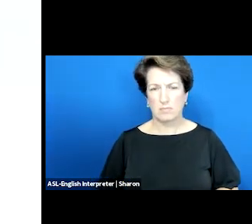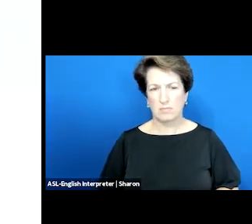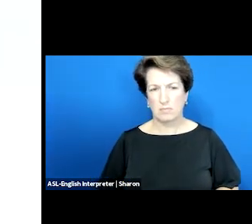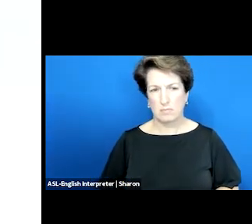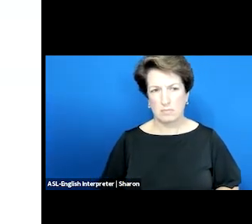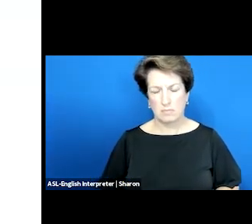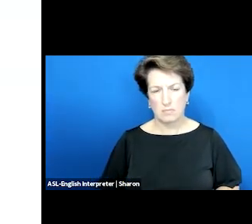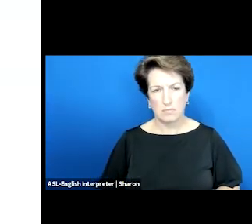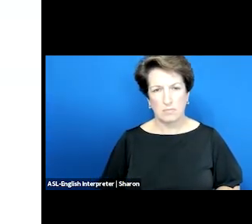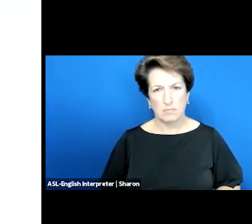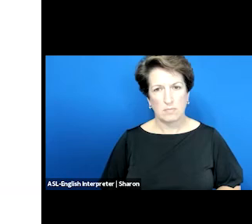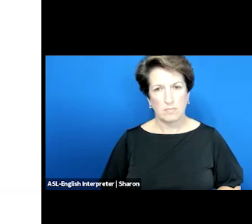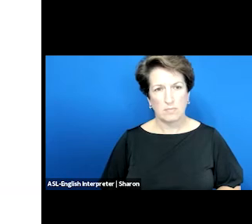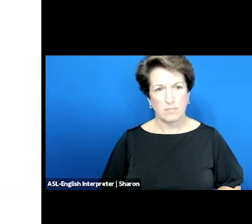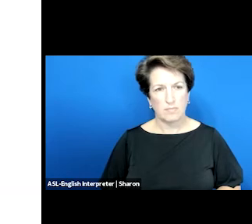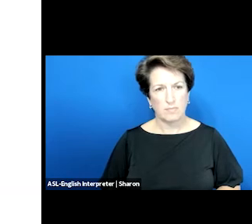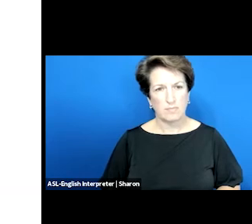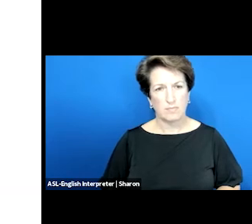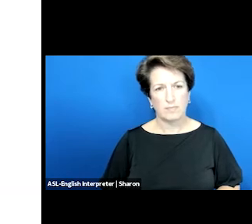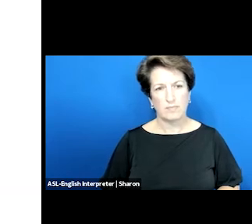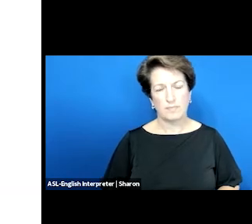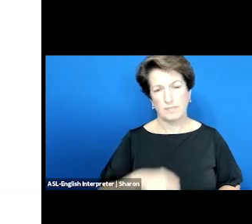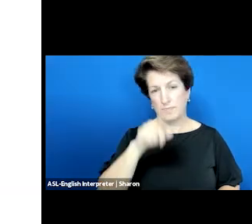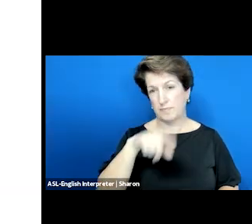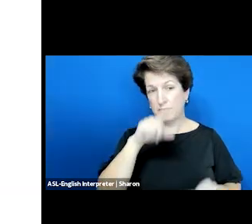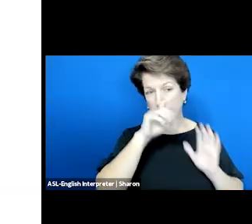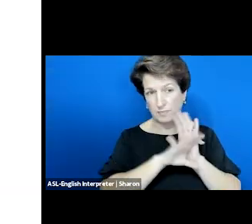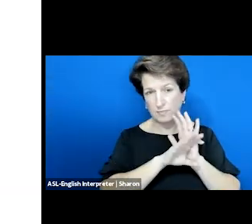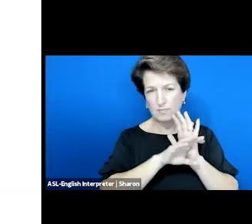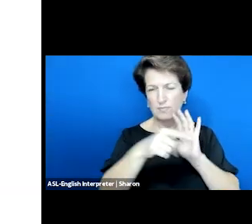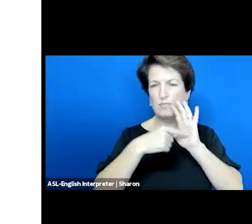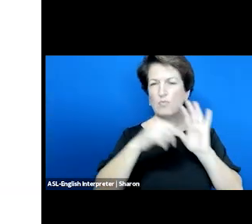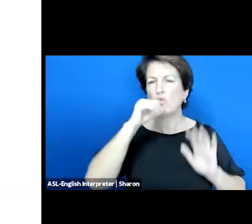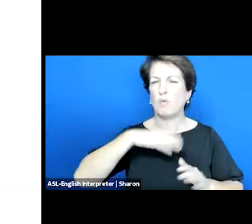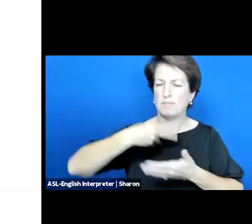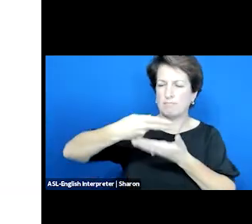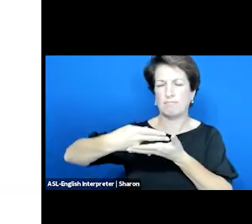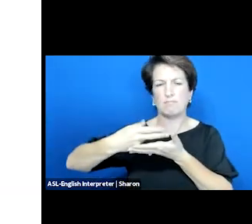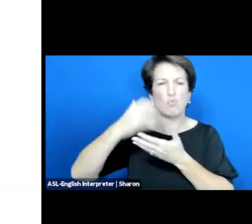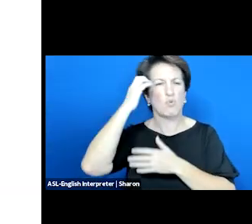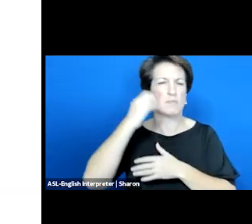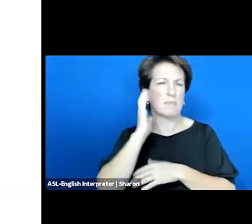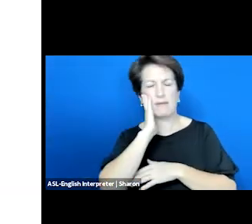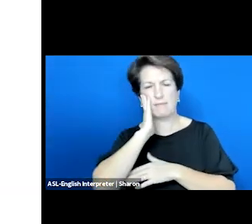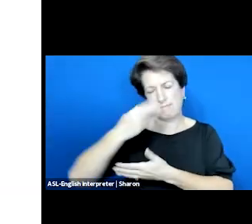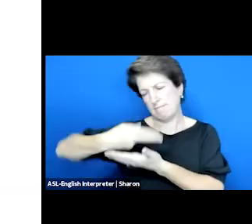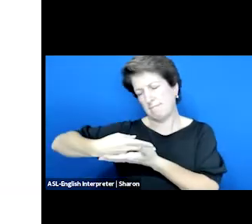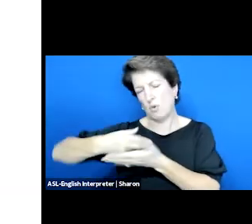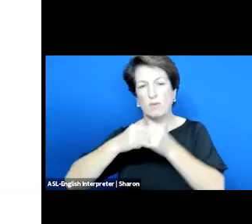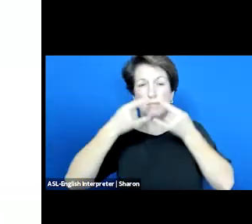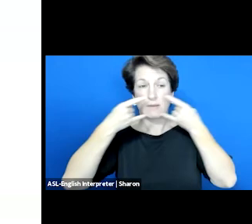doses for the vaccine, you know, it's being study how long the vaccine can provide that protection, and with recent updated recommendations